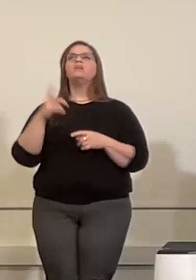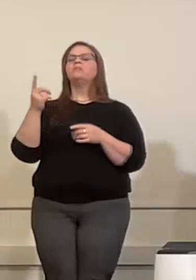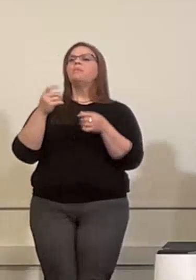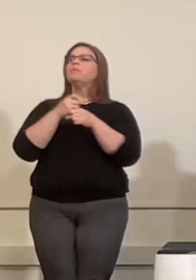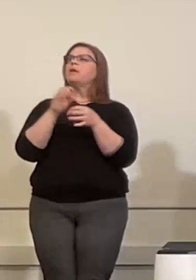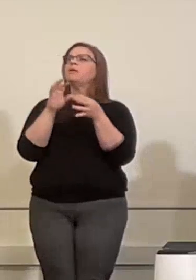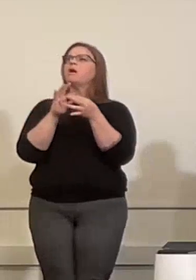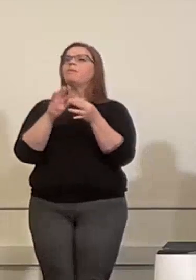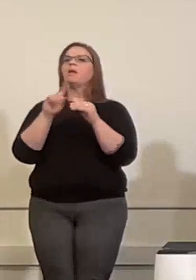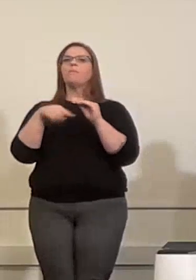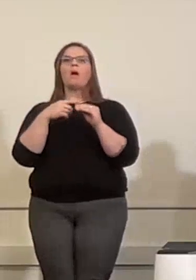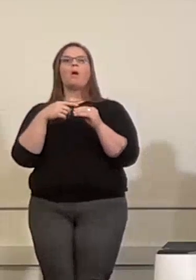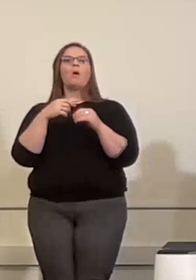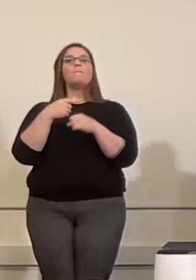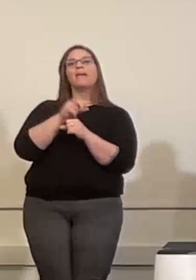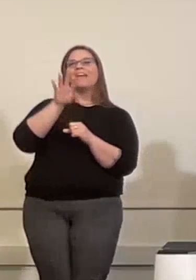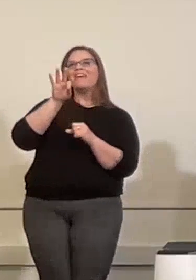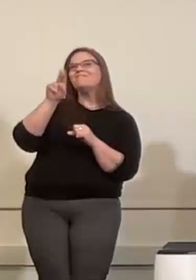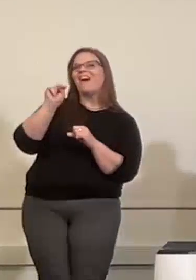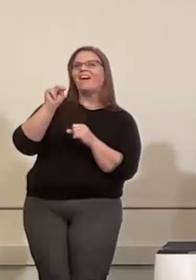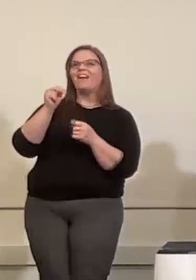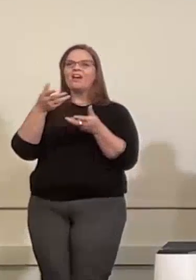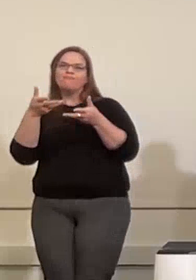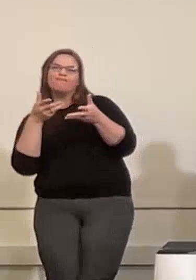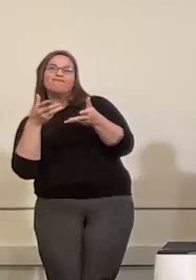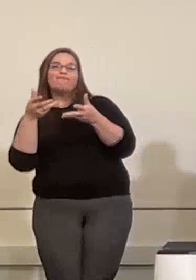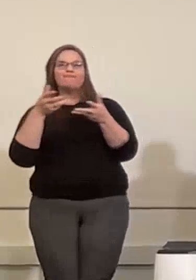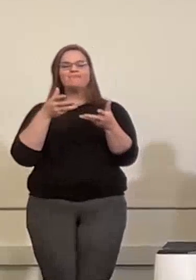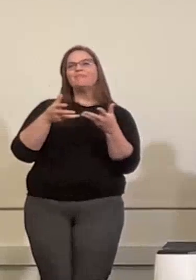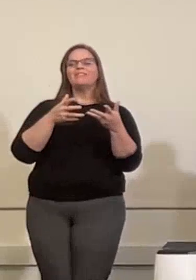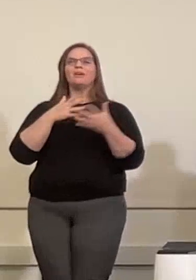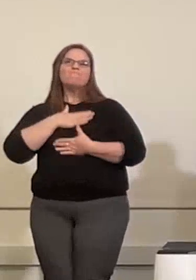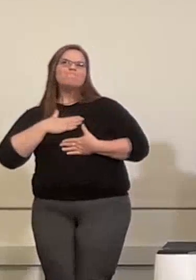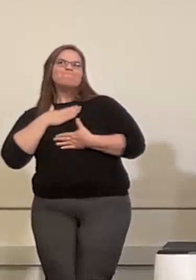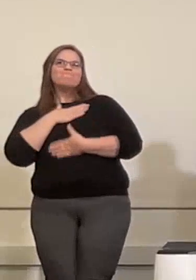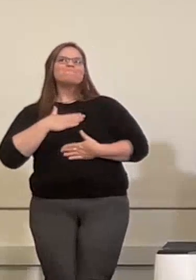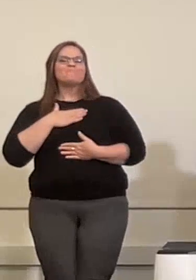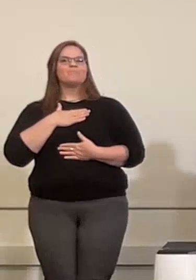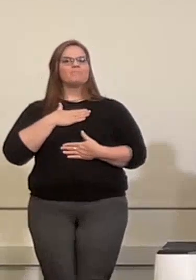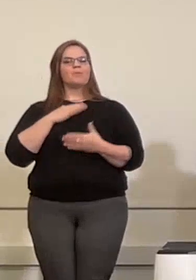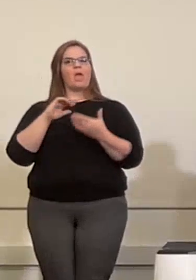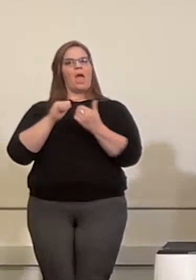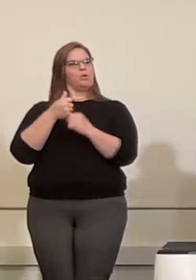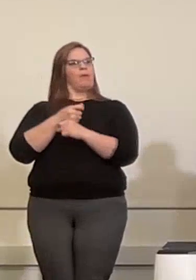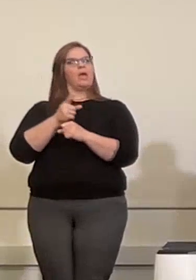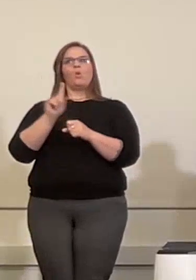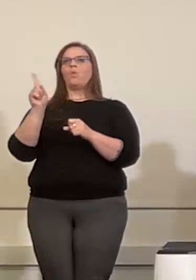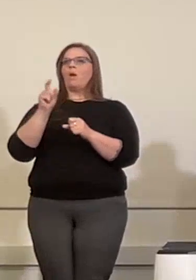making it fun, gamifying it, like how do you make it to where people can track their progress and they can celebrate.